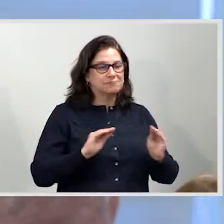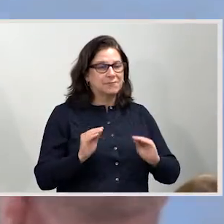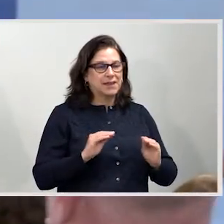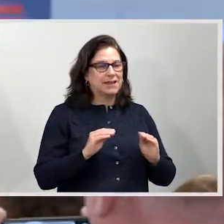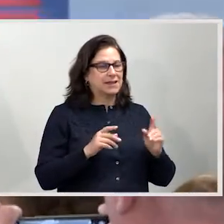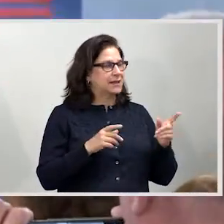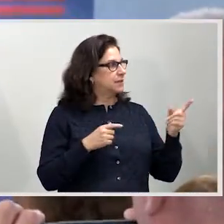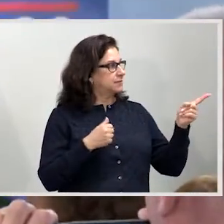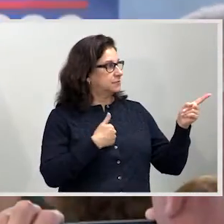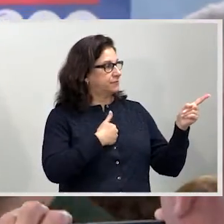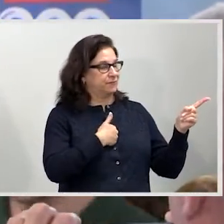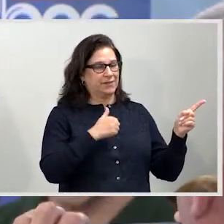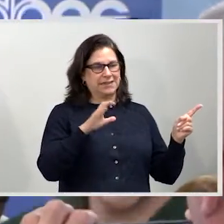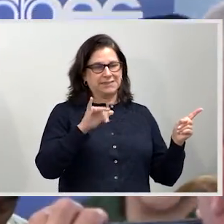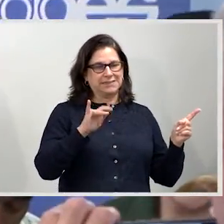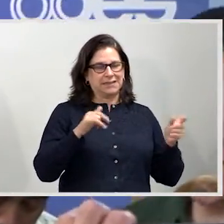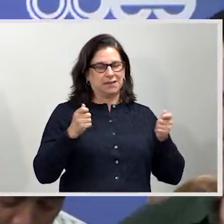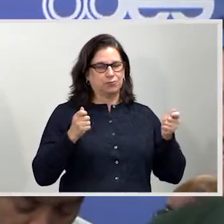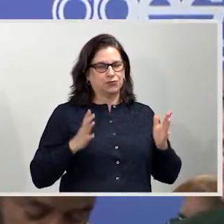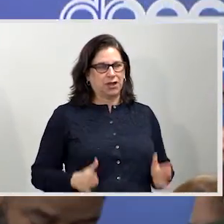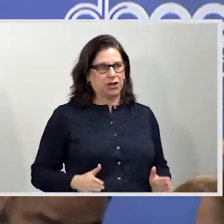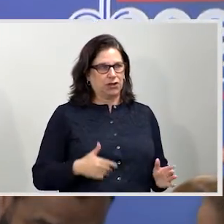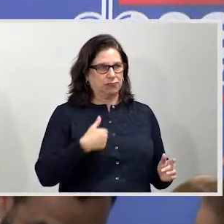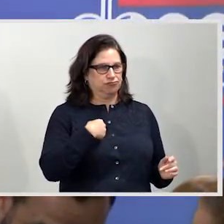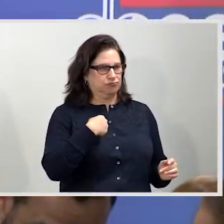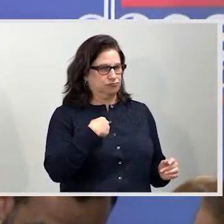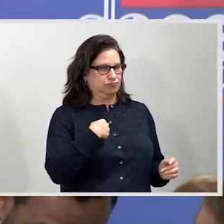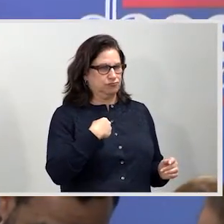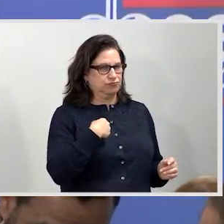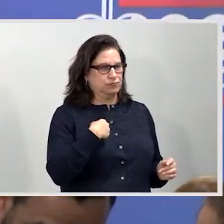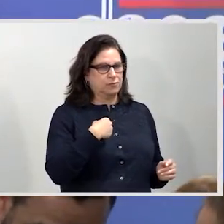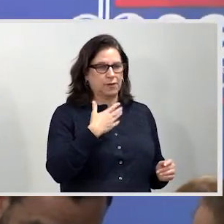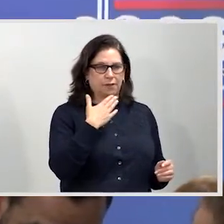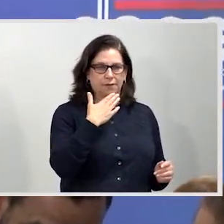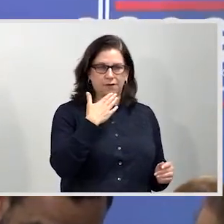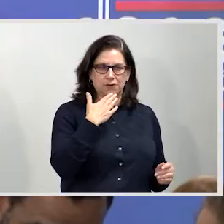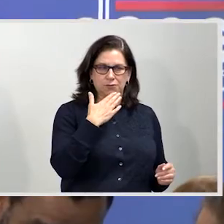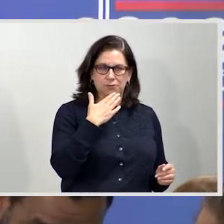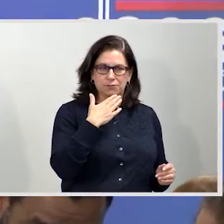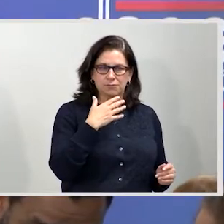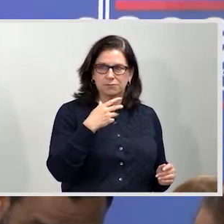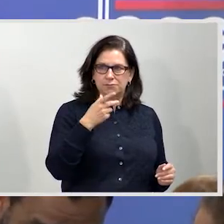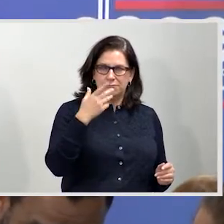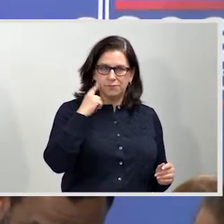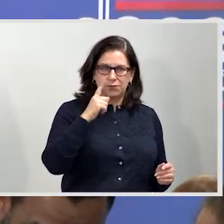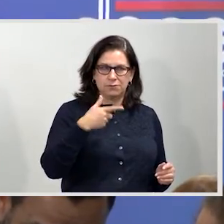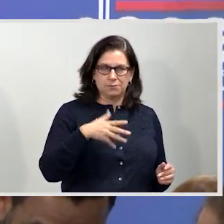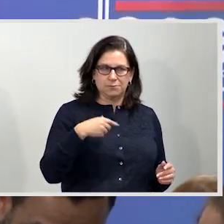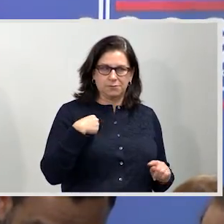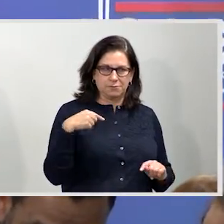I WANT TO SAY GLORY TO GOD FOR HAVING US ALL HERE. AND THANK YOU ALL FOR BEING HERE. I'M COMMISSIONER DOUGLAS, ANC 7. I'M IN WARD 7, YES.